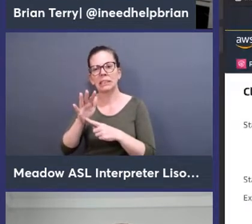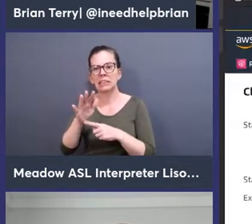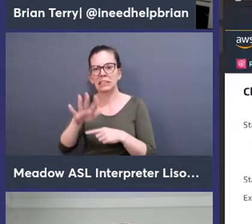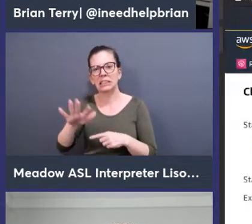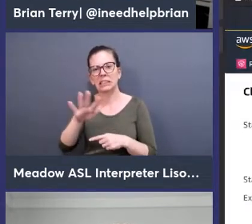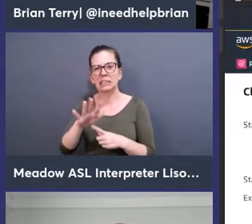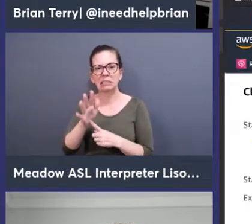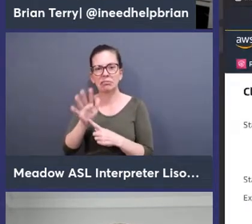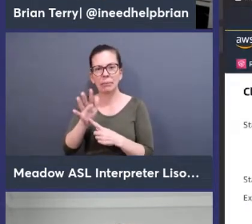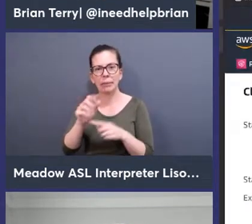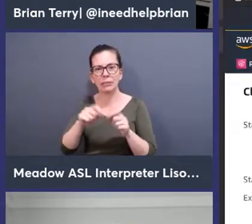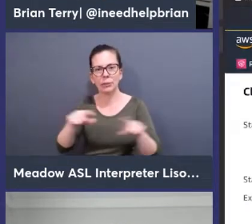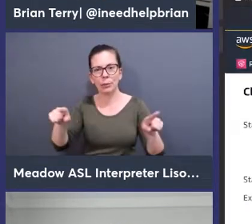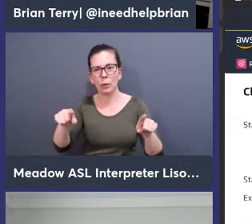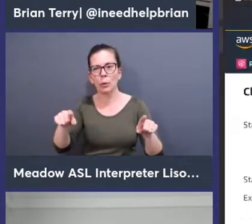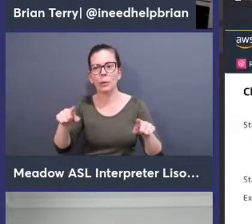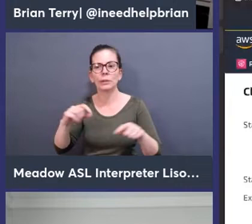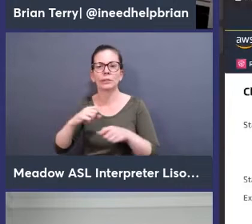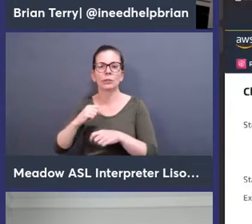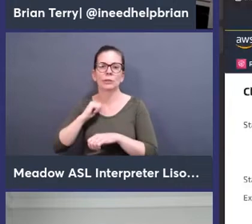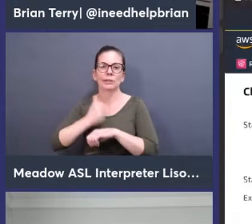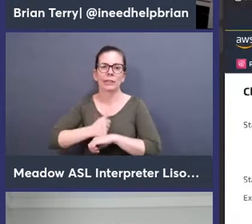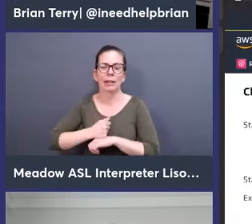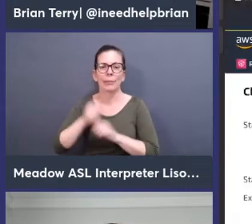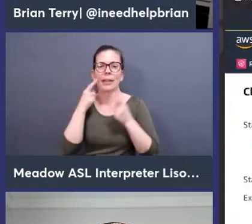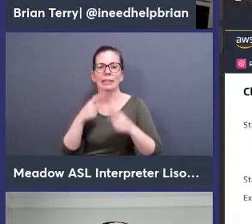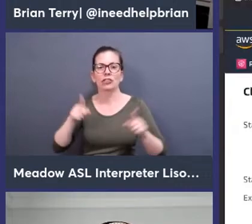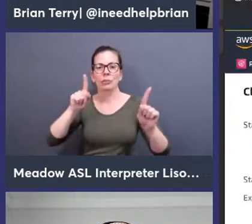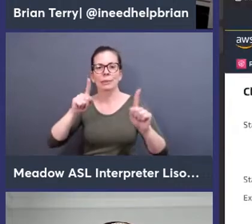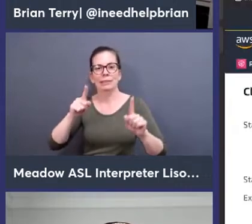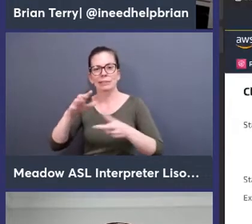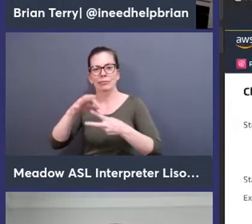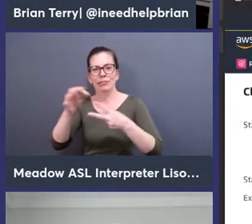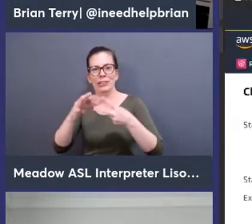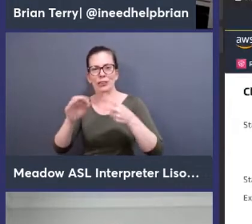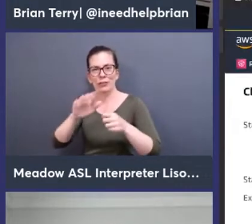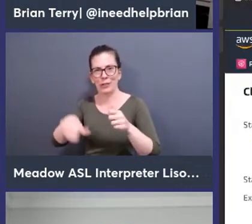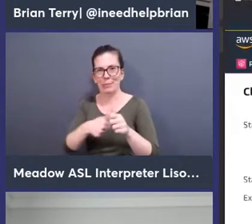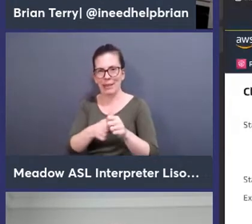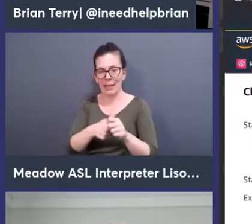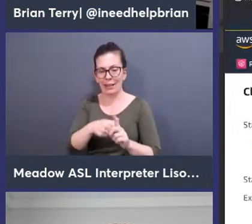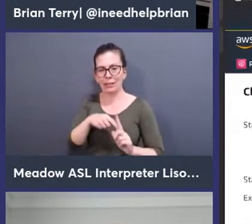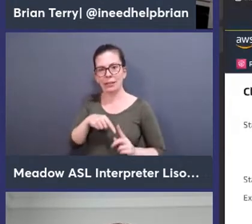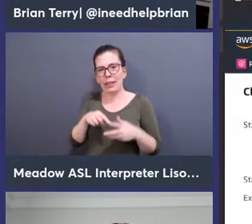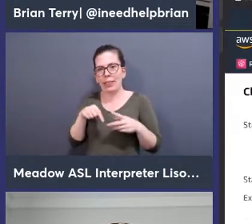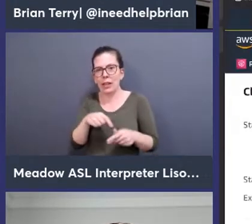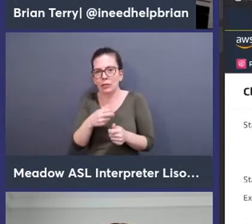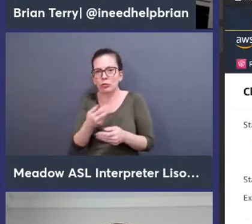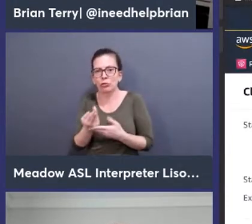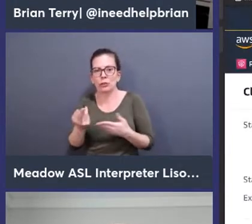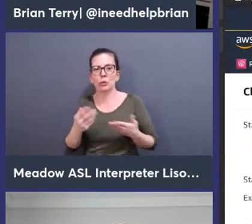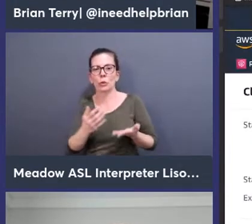to create the achievements feature in the backend, and then these are the resources that it is using right now.